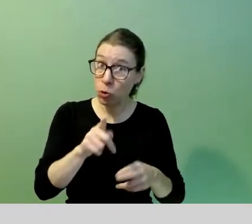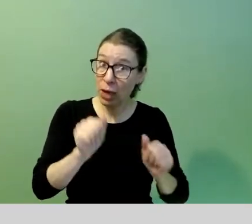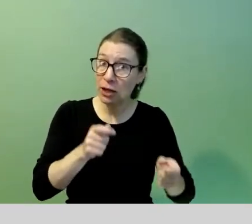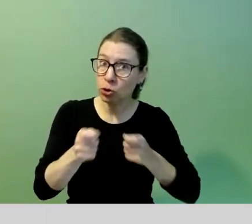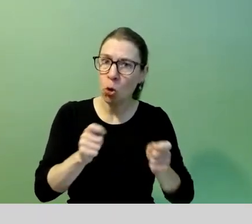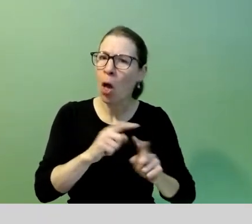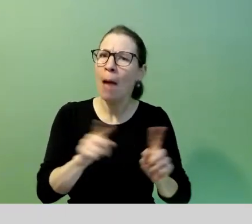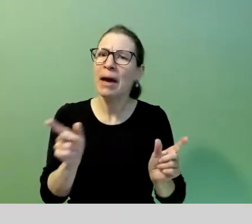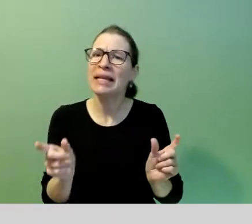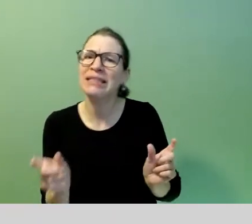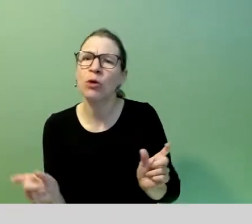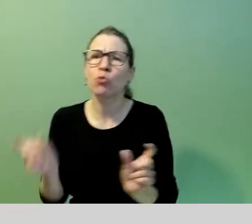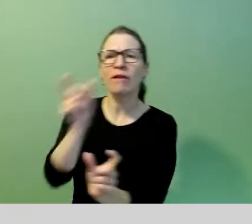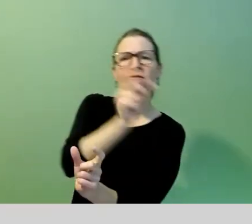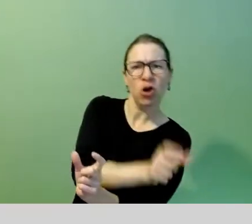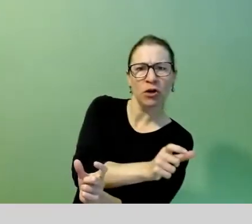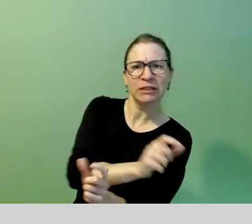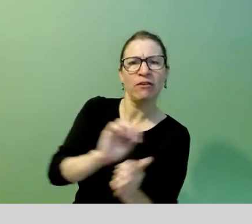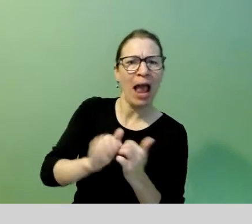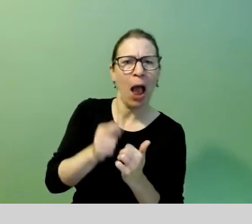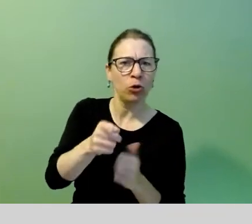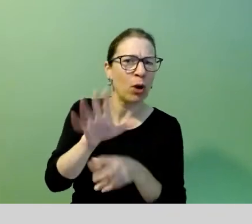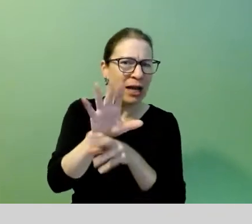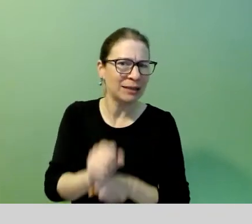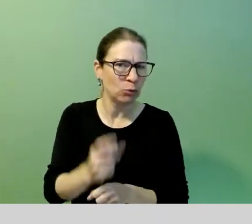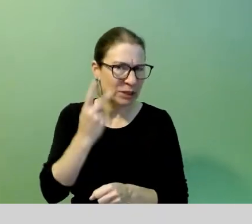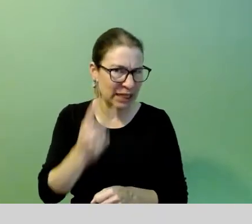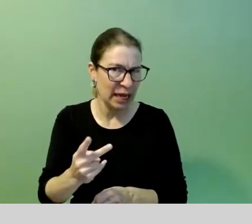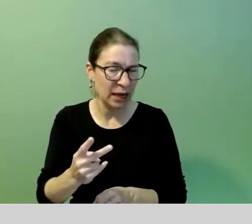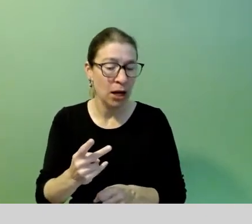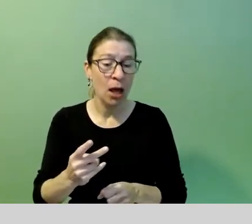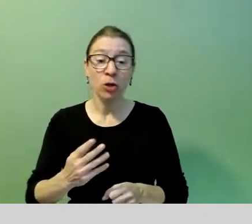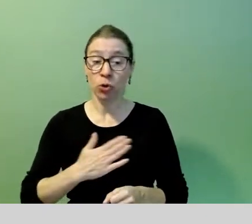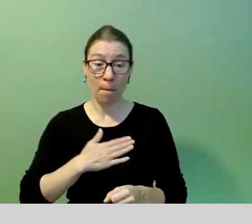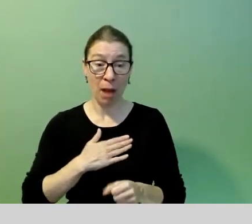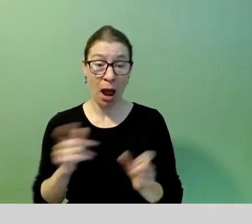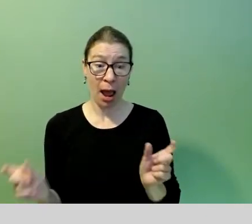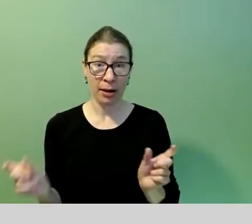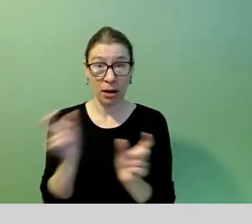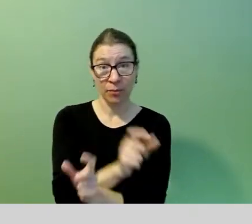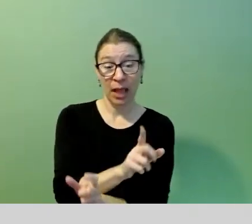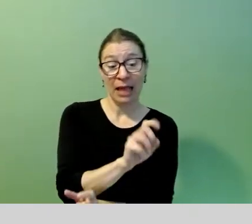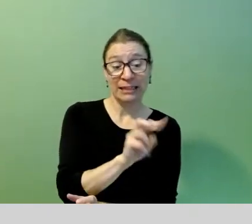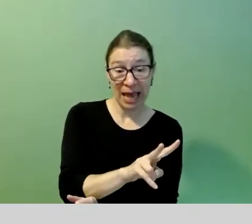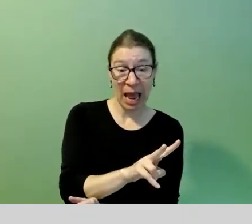So my website lives at piper.thumstrom.dev, so I'll actually use dev.thunstrom.piper.